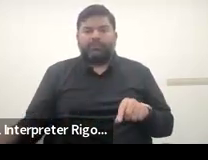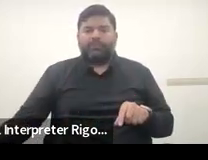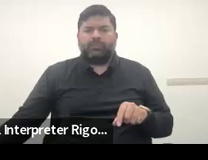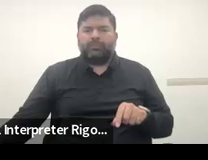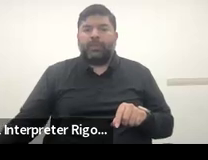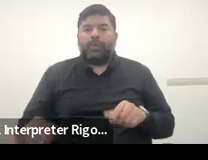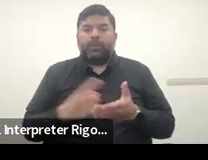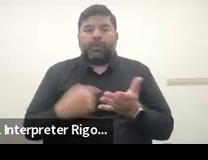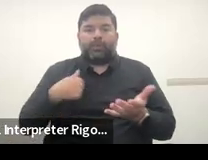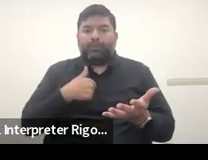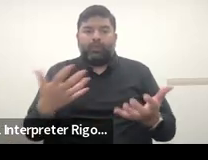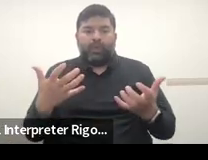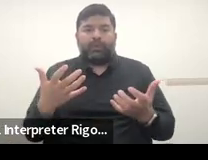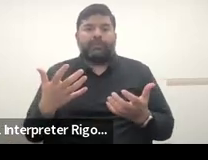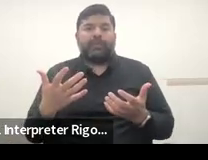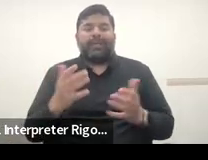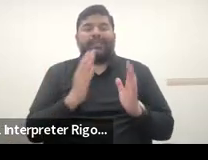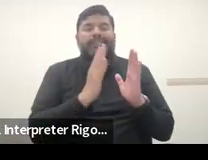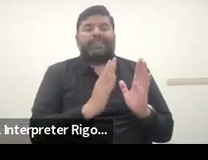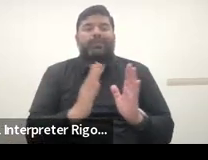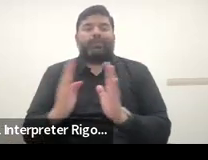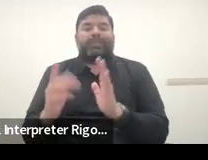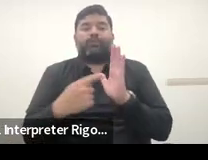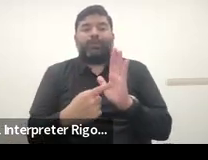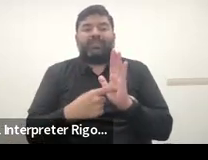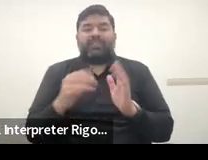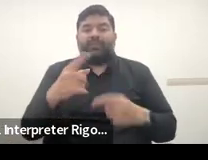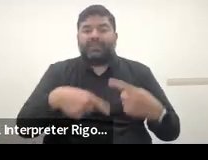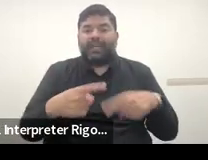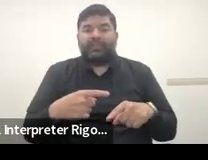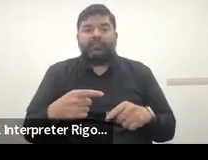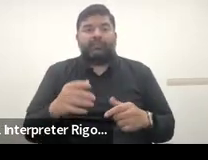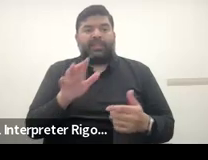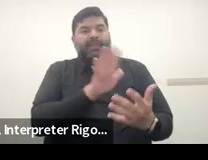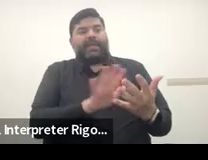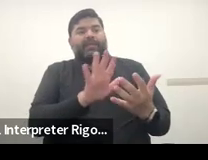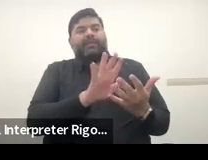is a discrete representation of signing that we can basically treat like characters. I think that's a